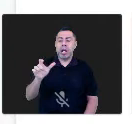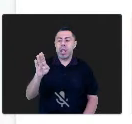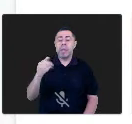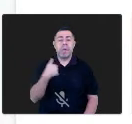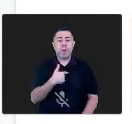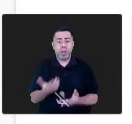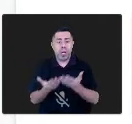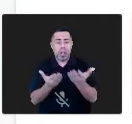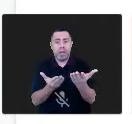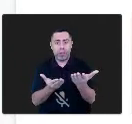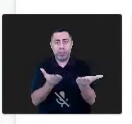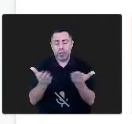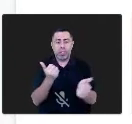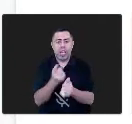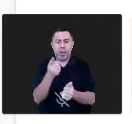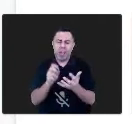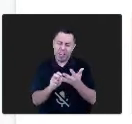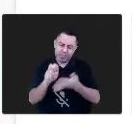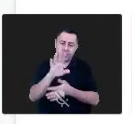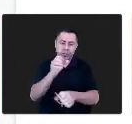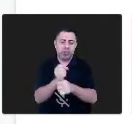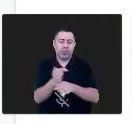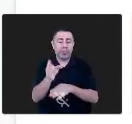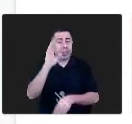we started as an organic community of 25 friends and now we're over 33 000 professionals